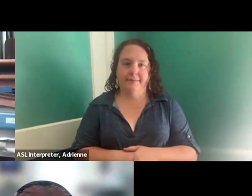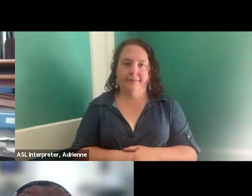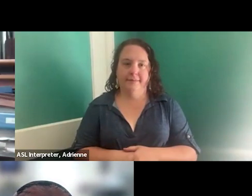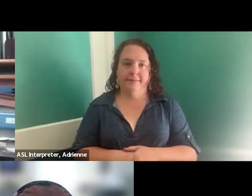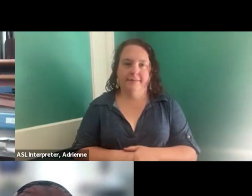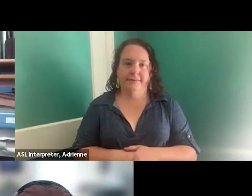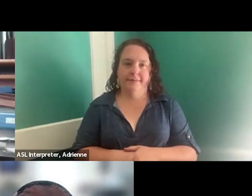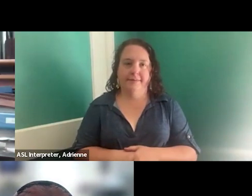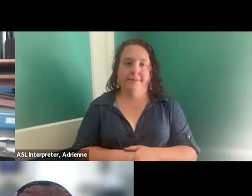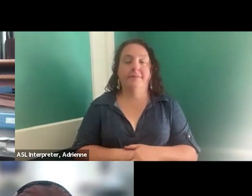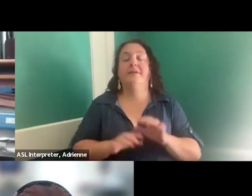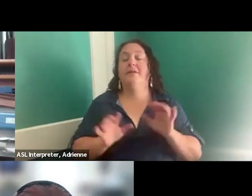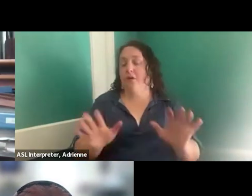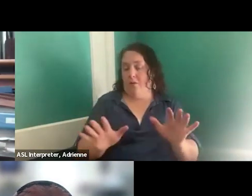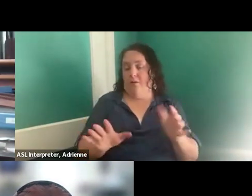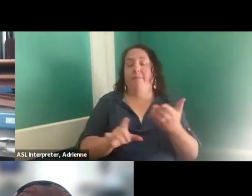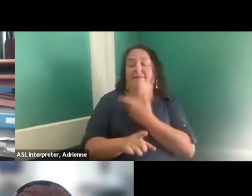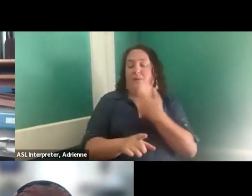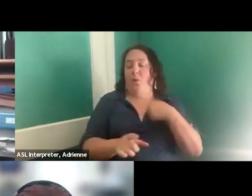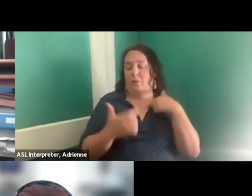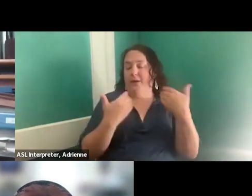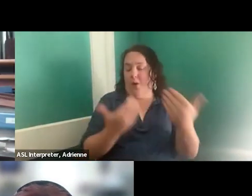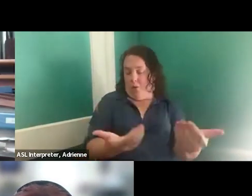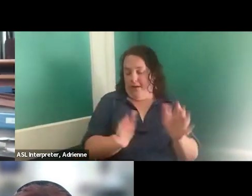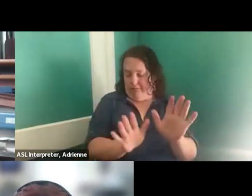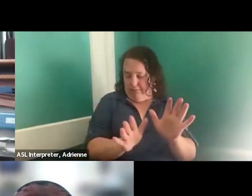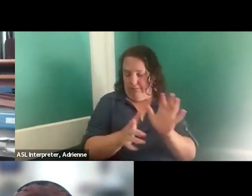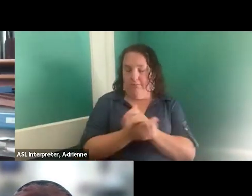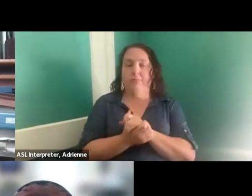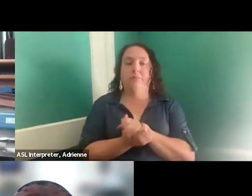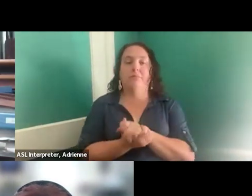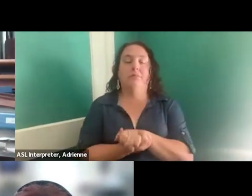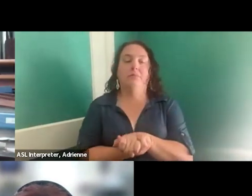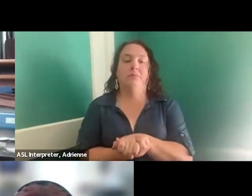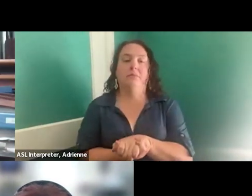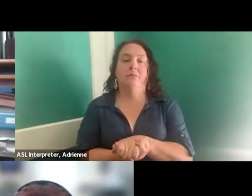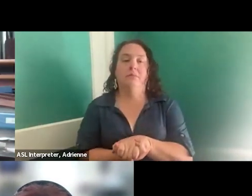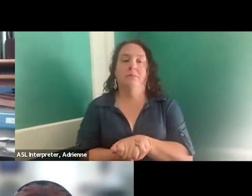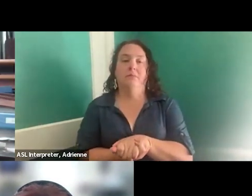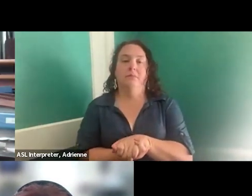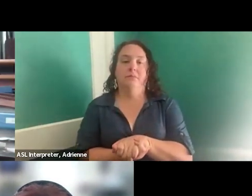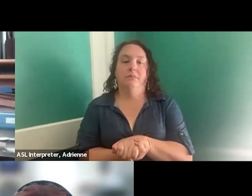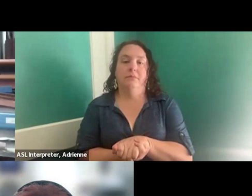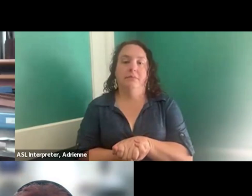OK, so before we go on. We work on definitions.